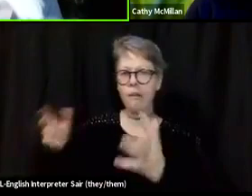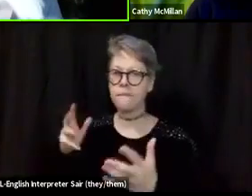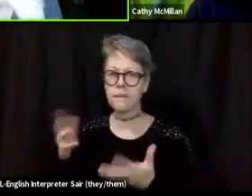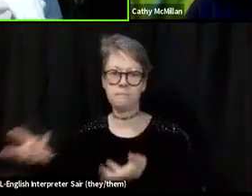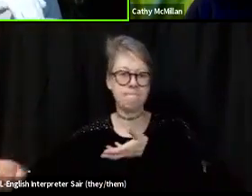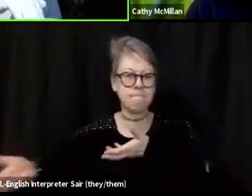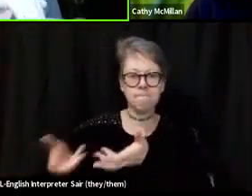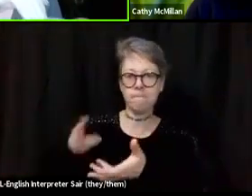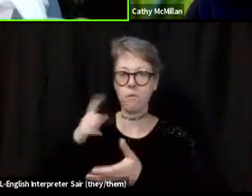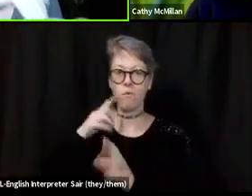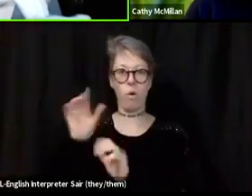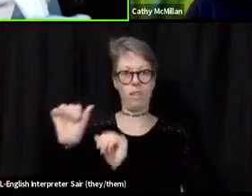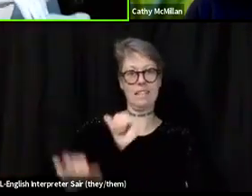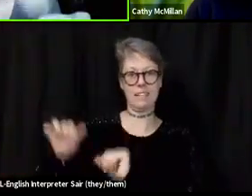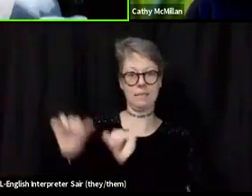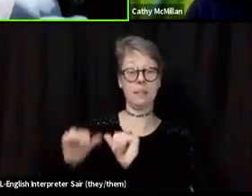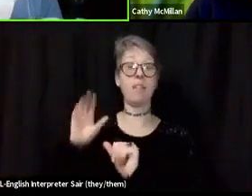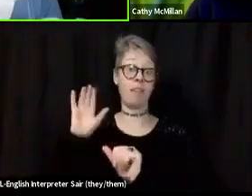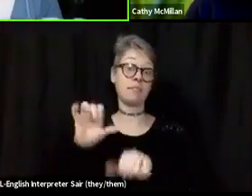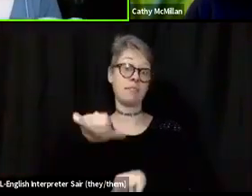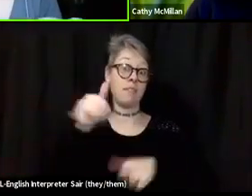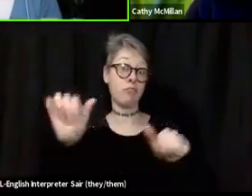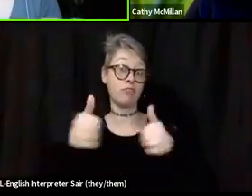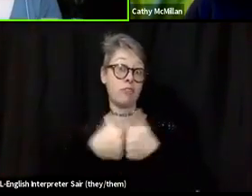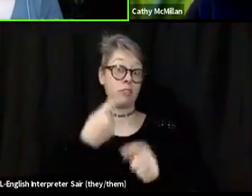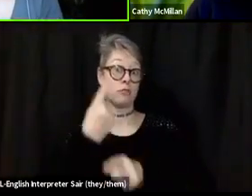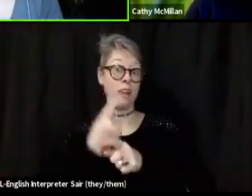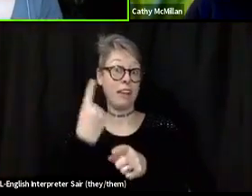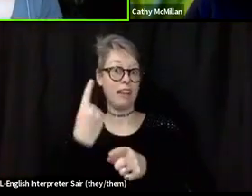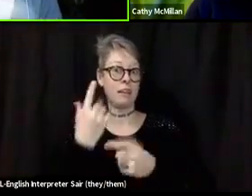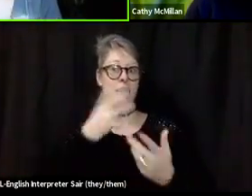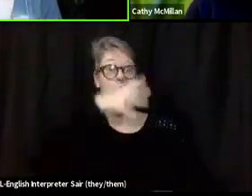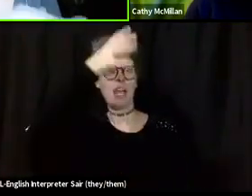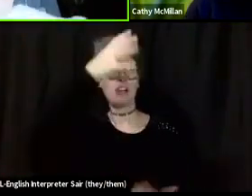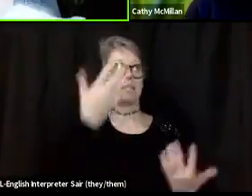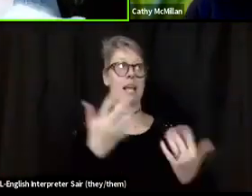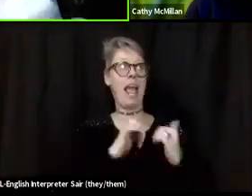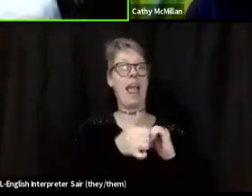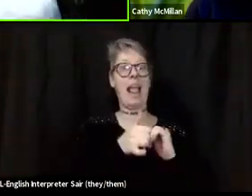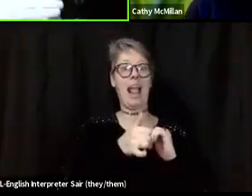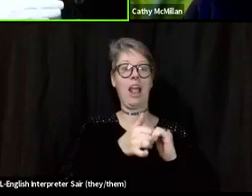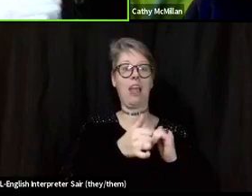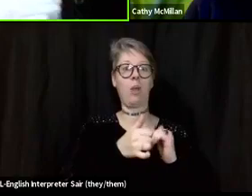use very hard to get there. to actually do the SS to actually do the assessment and that's another, another stumbling block for a lot of